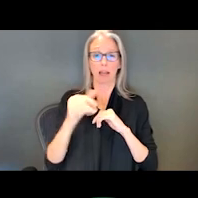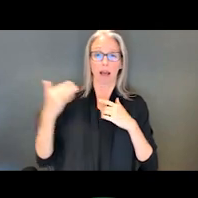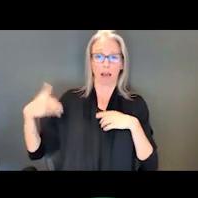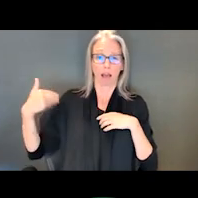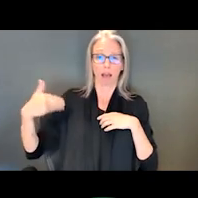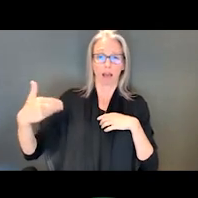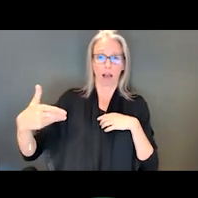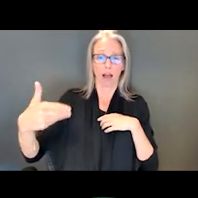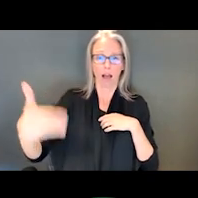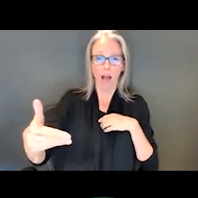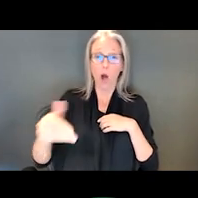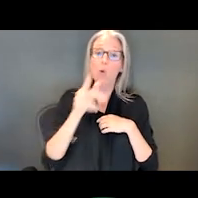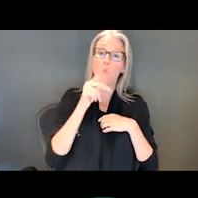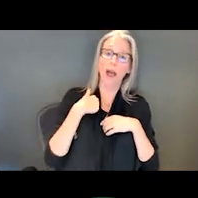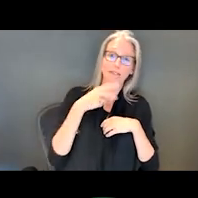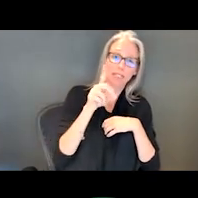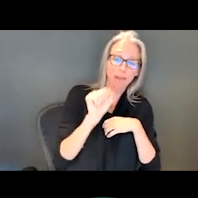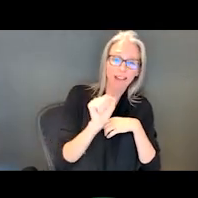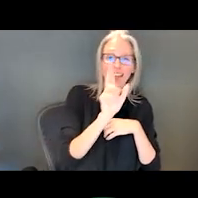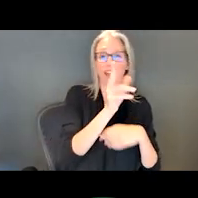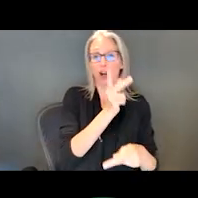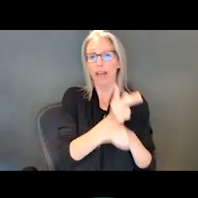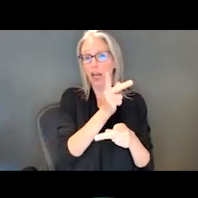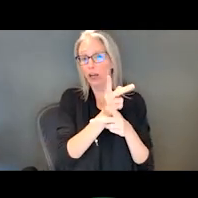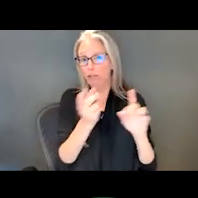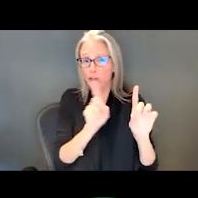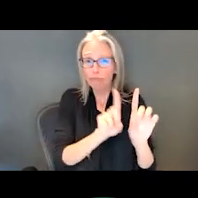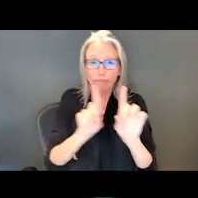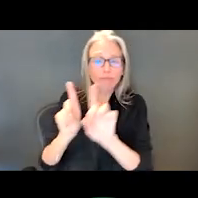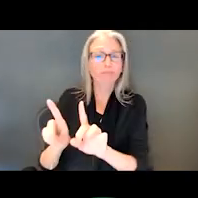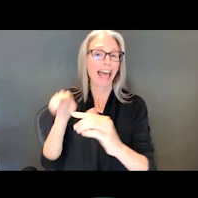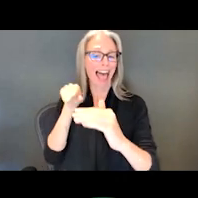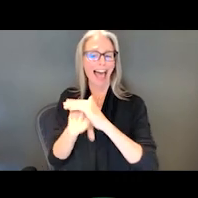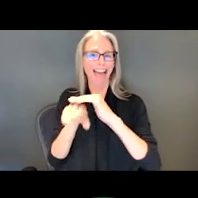Now I know some of us see these words as the same, but also some of us may see them as being different.